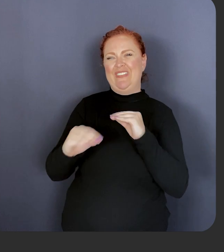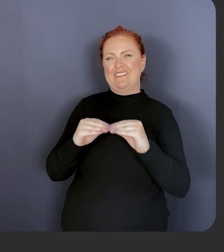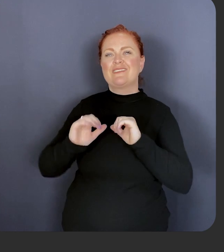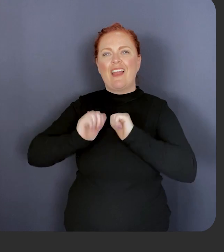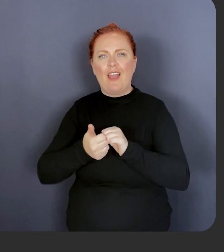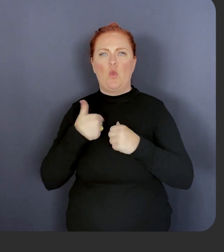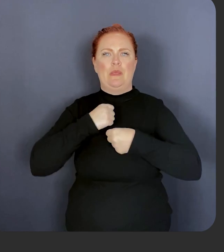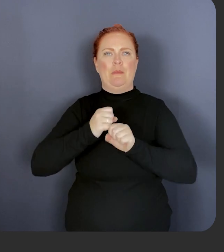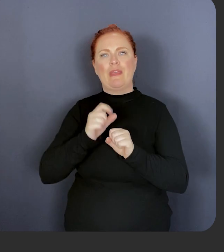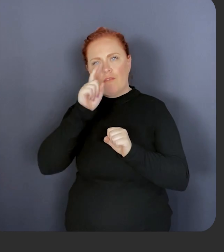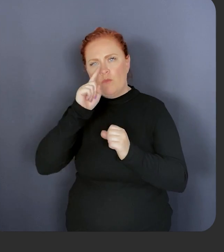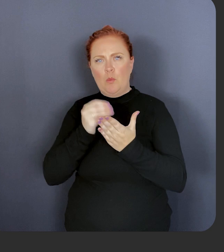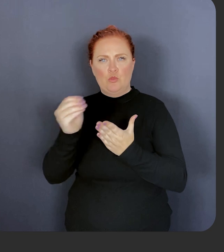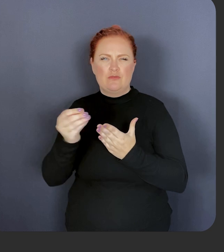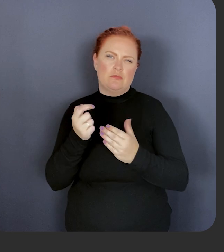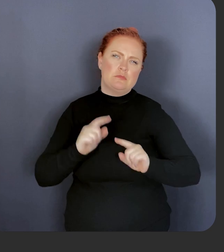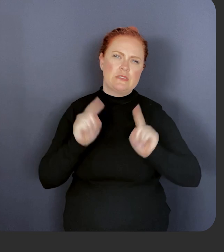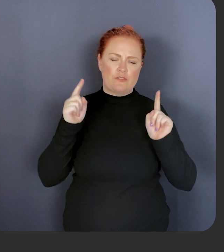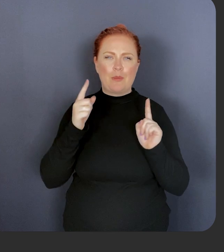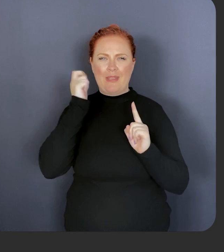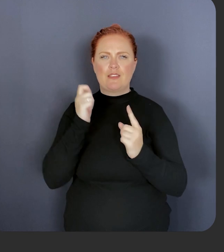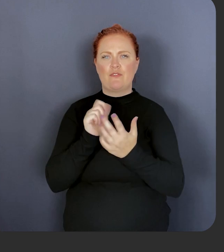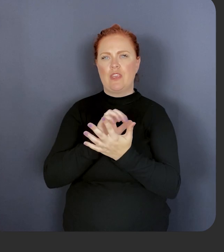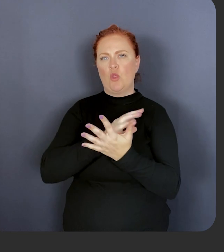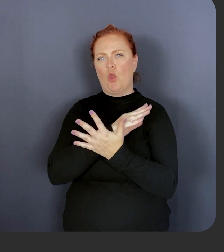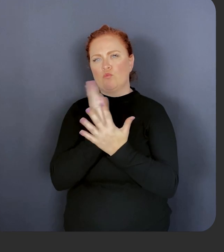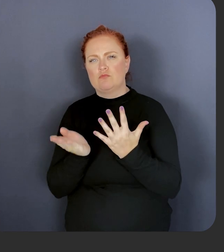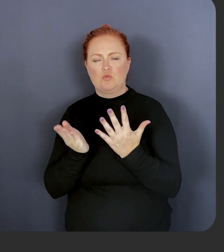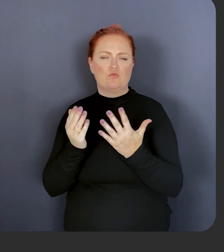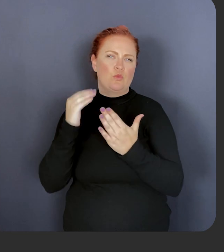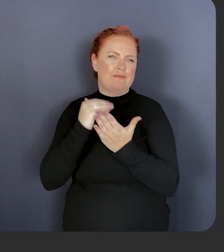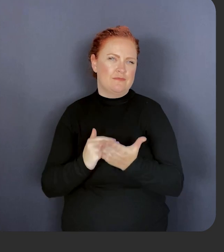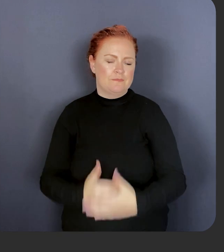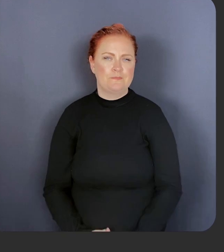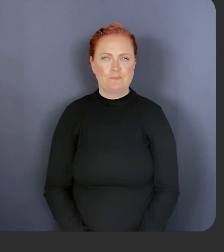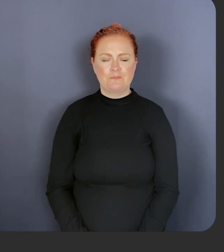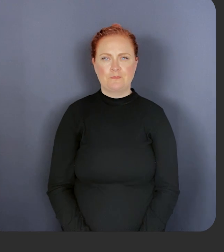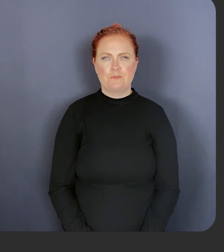The way we make a faux purchase is a little different because of that array list of strings. Uh-huh.